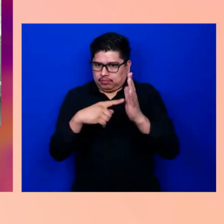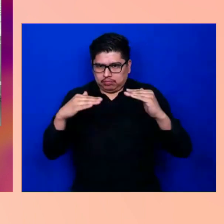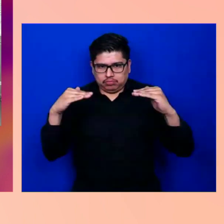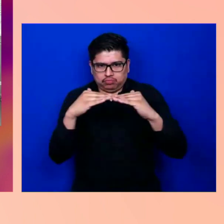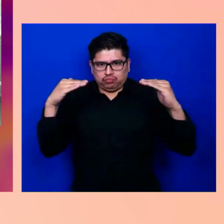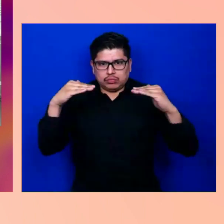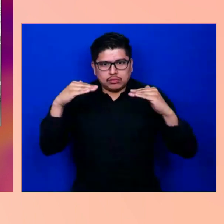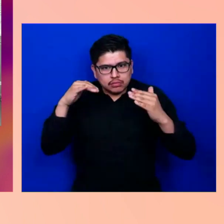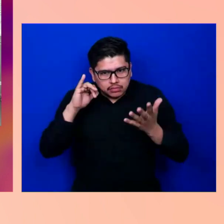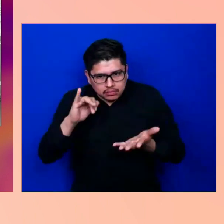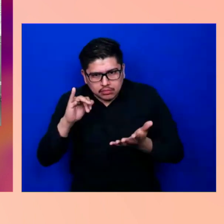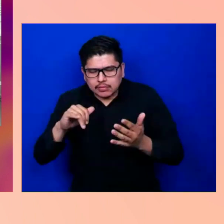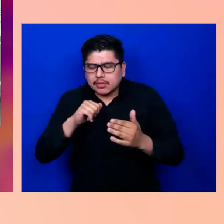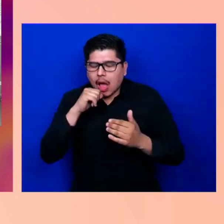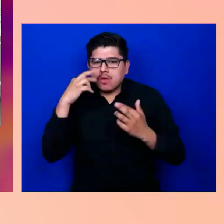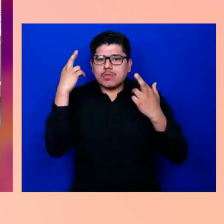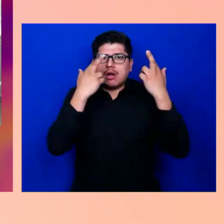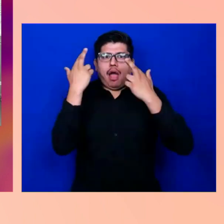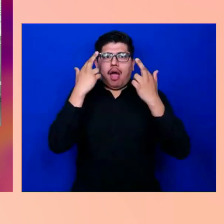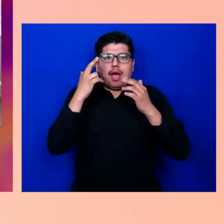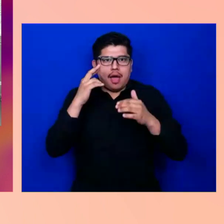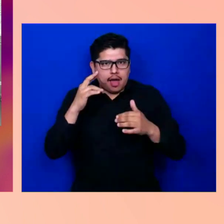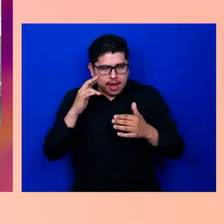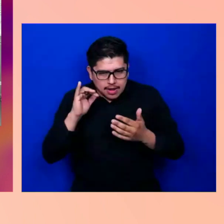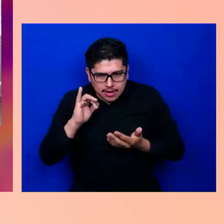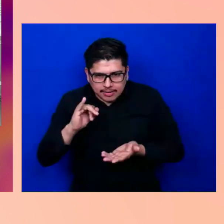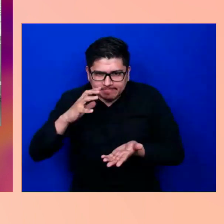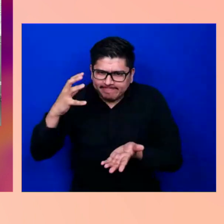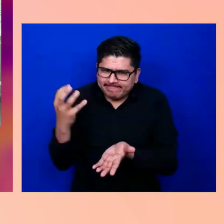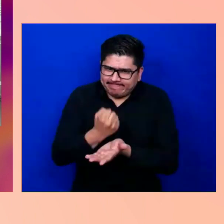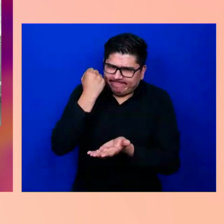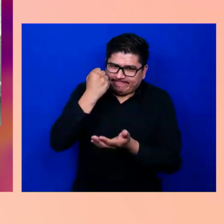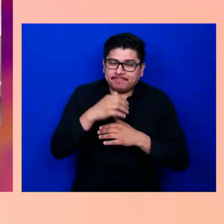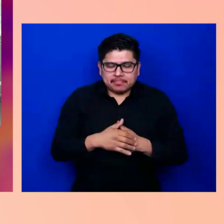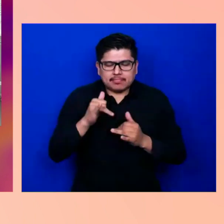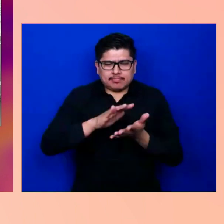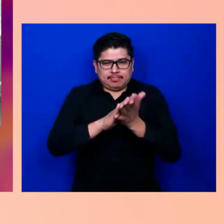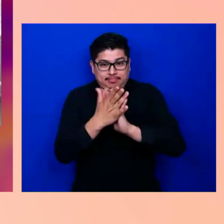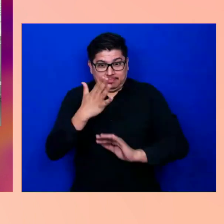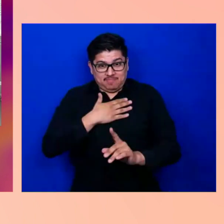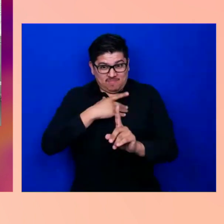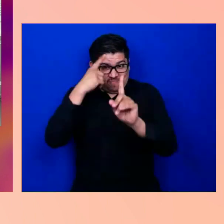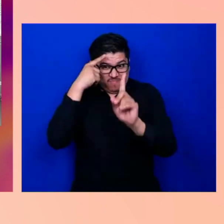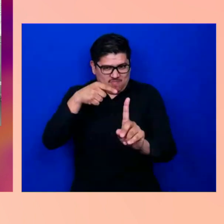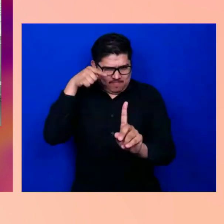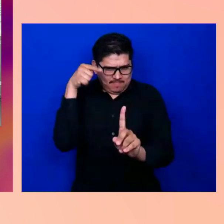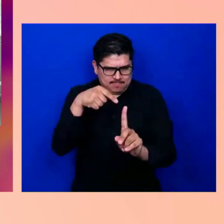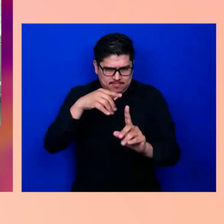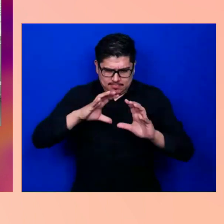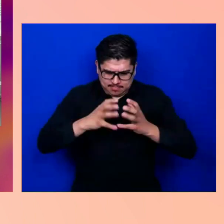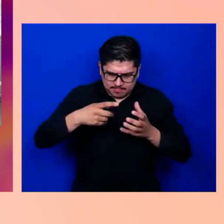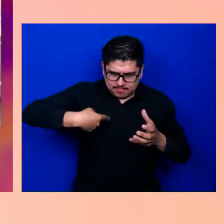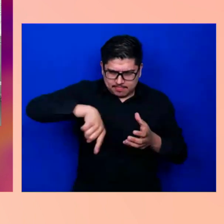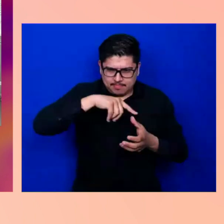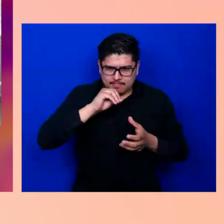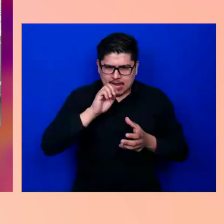It became my mission and the mission of our team at Mentra to really empower neurodivergence, facing barriers to gain